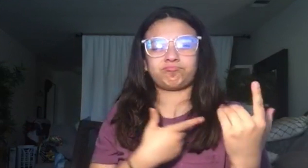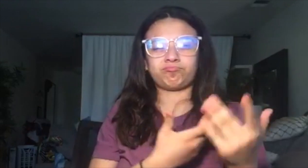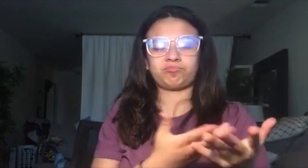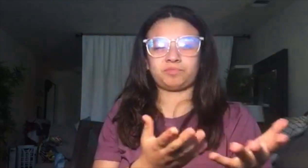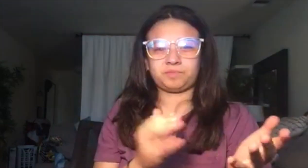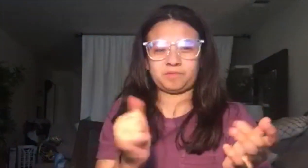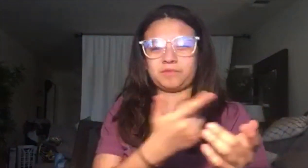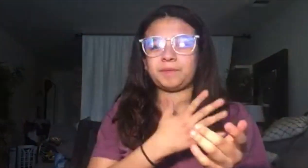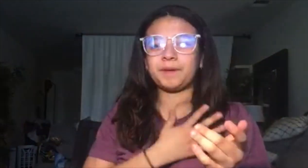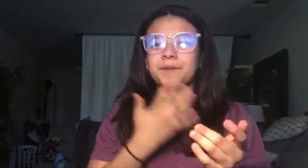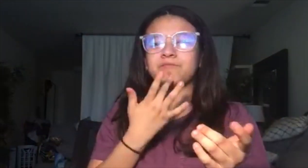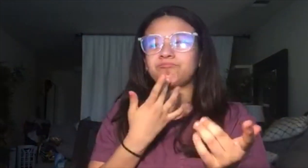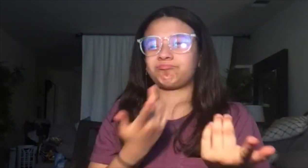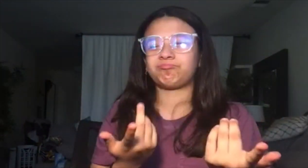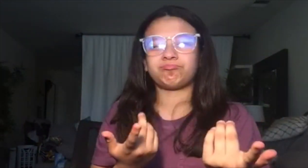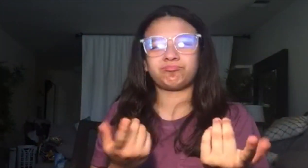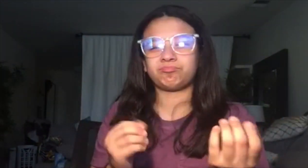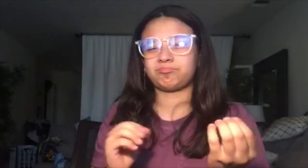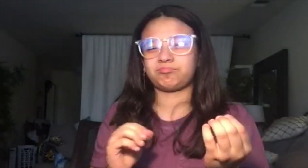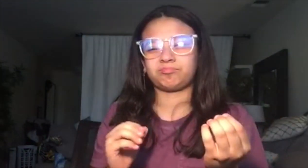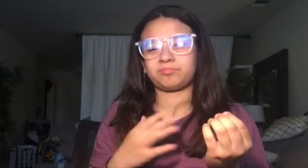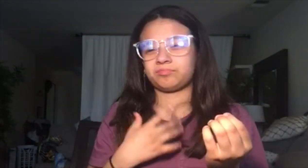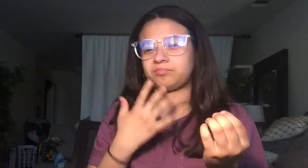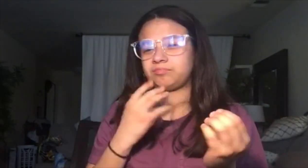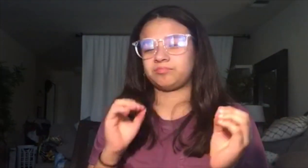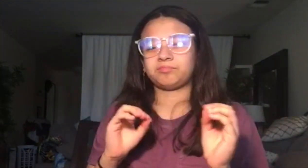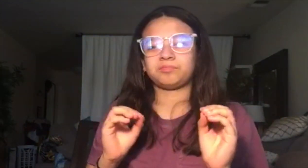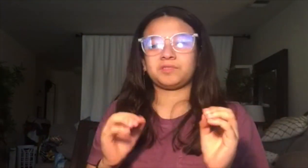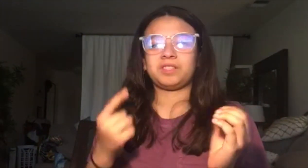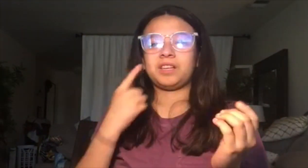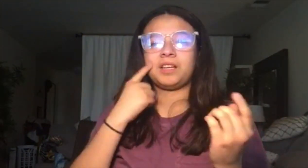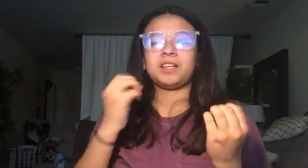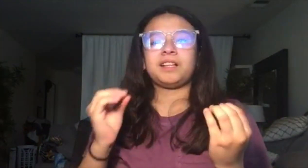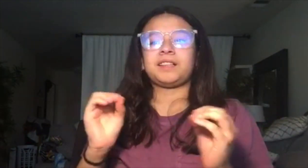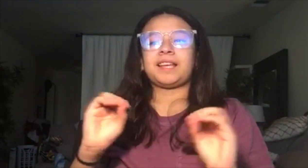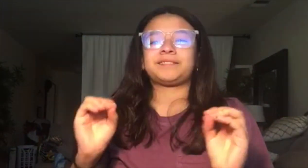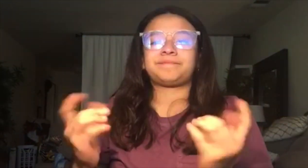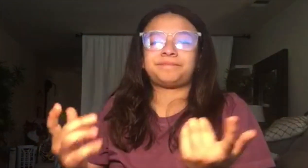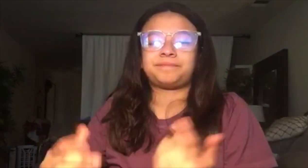Just something I've been thinking about don't really have anything favorite.